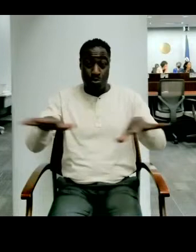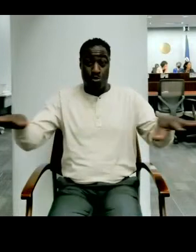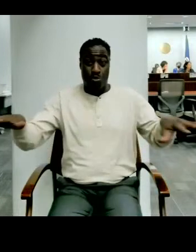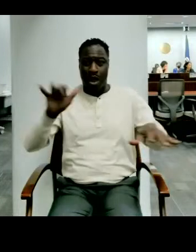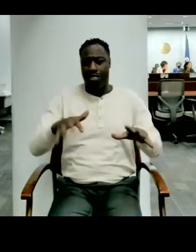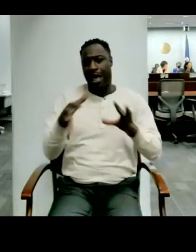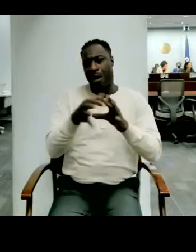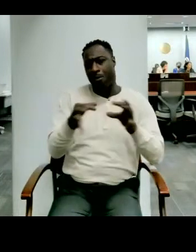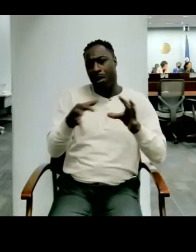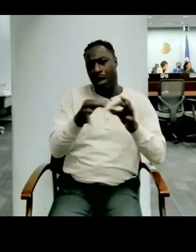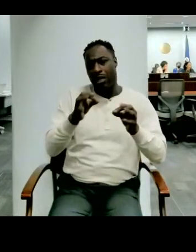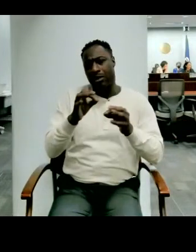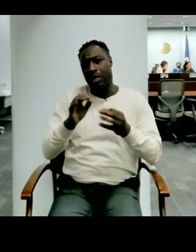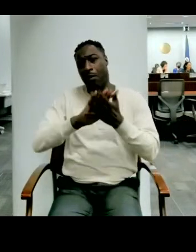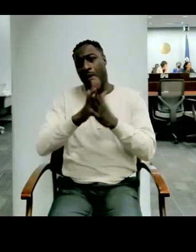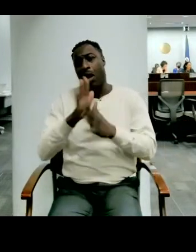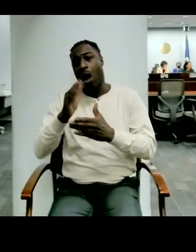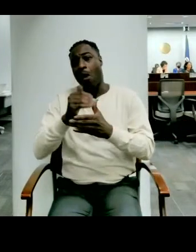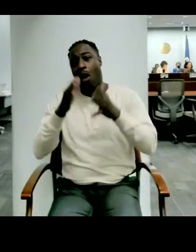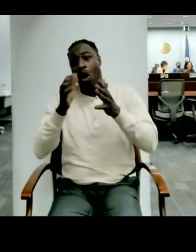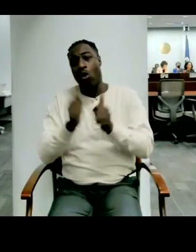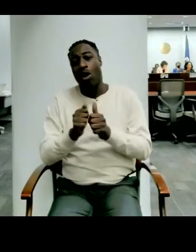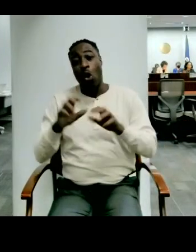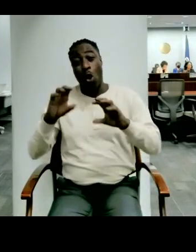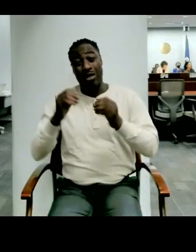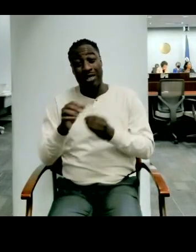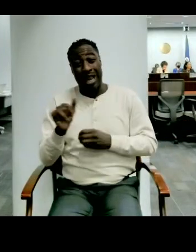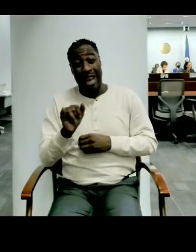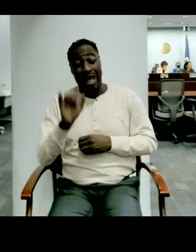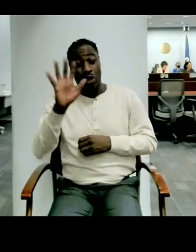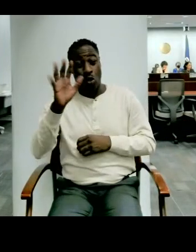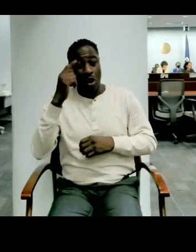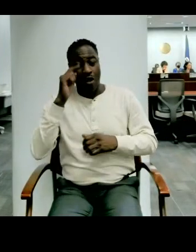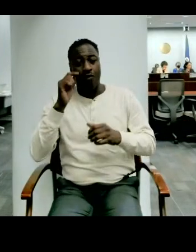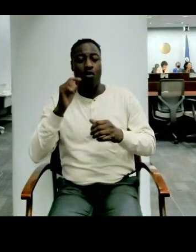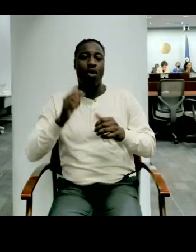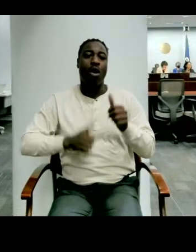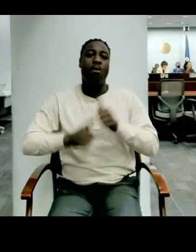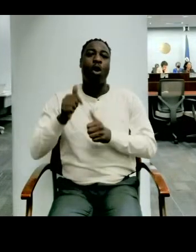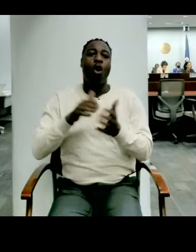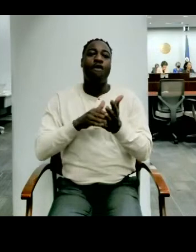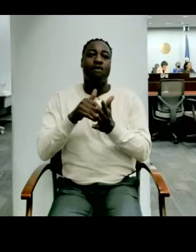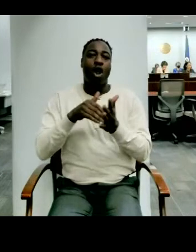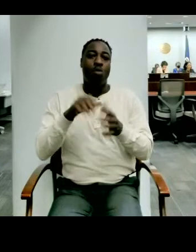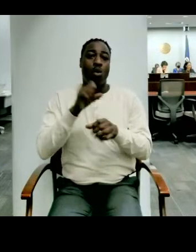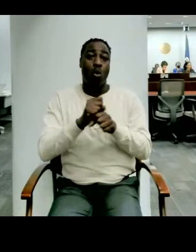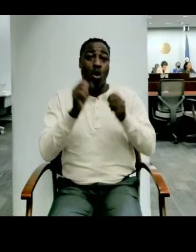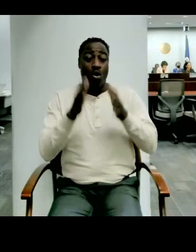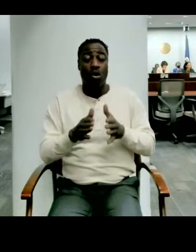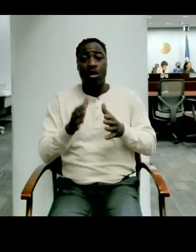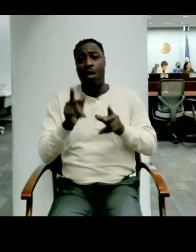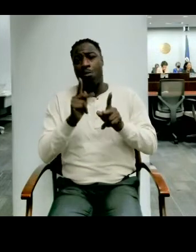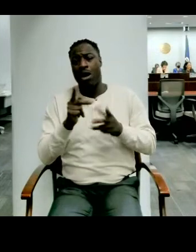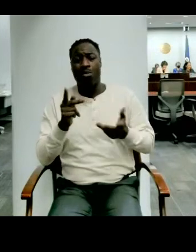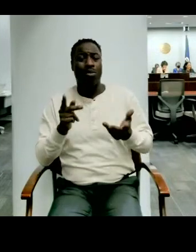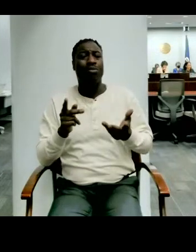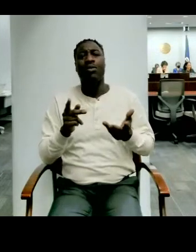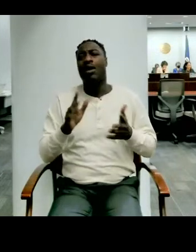partner with organizations like yours for those most vulnerable workers, for those folks who, you know, how do we get that out to the employees